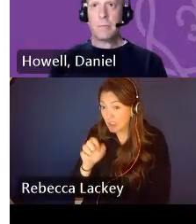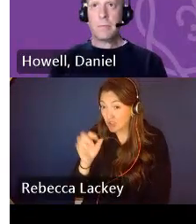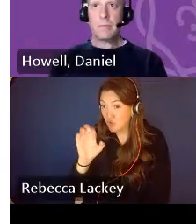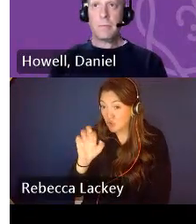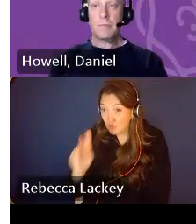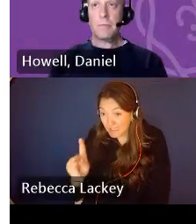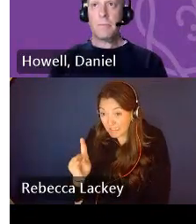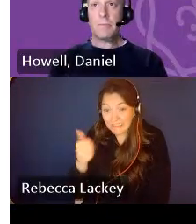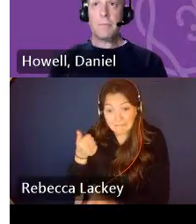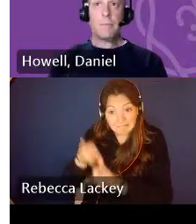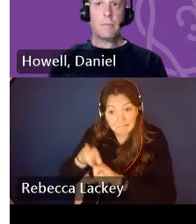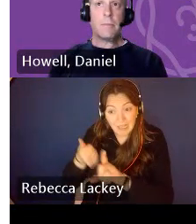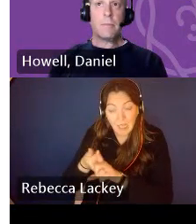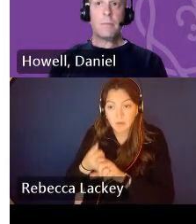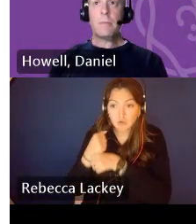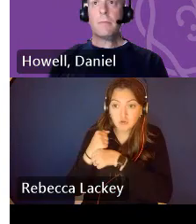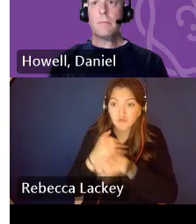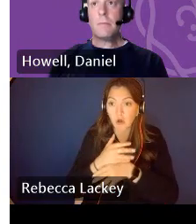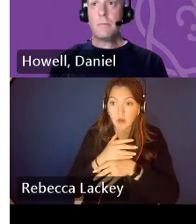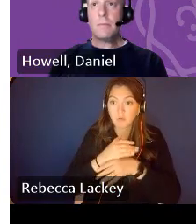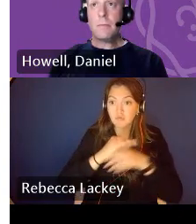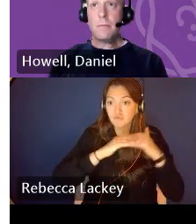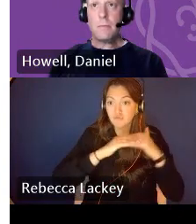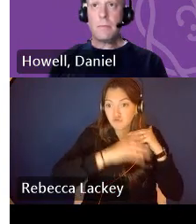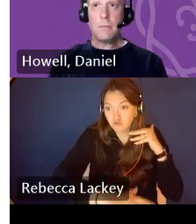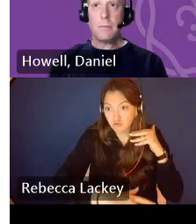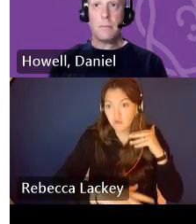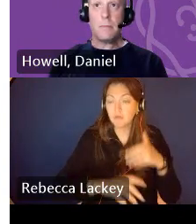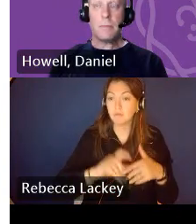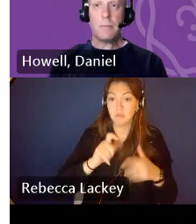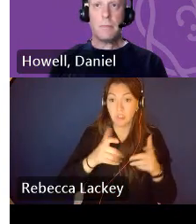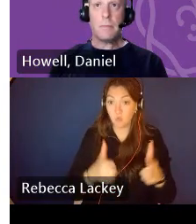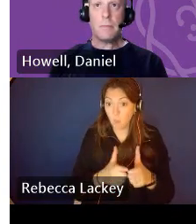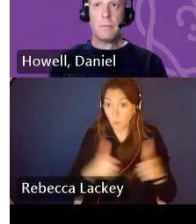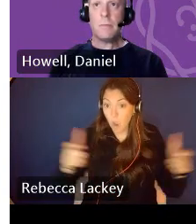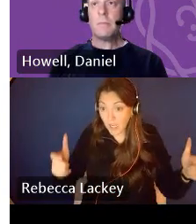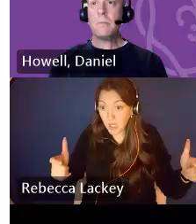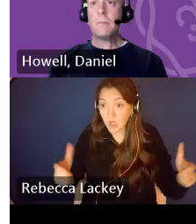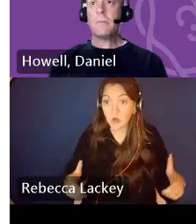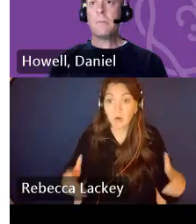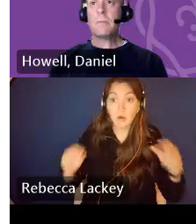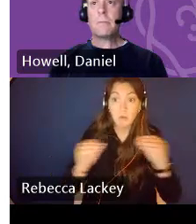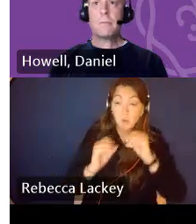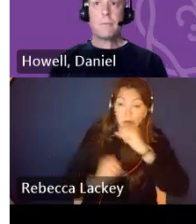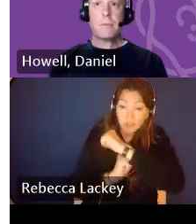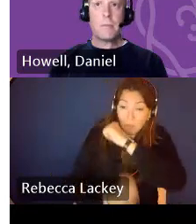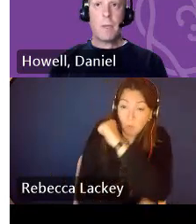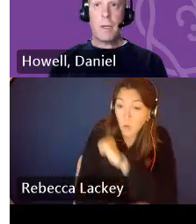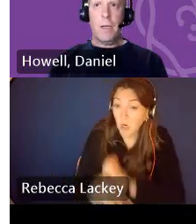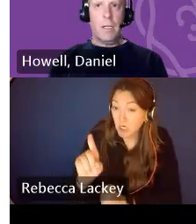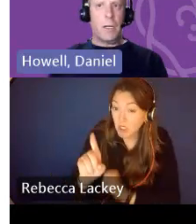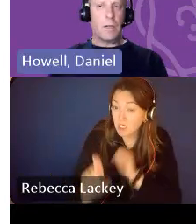Is it causing subsidance issues? Does it need to be wider or have more supported banks? Yeah,